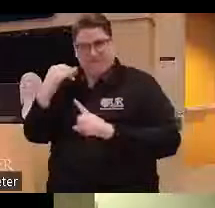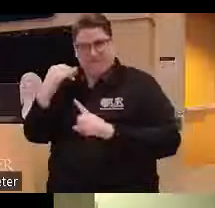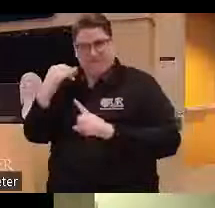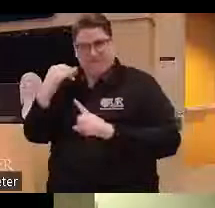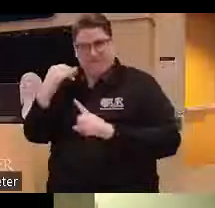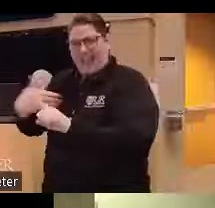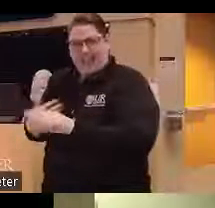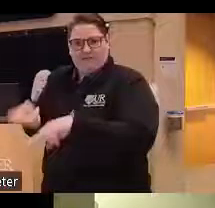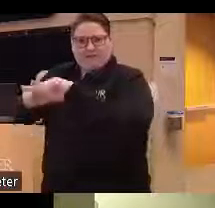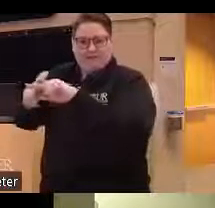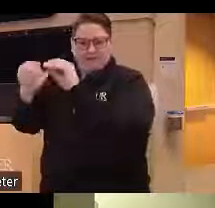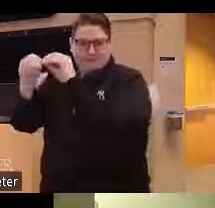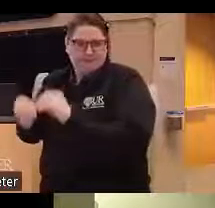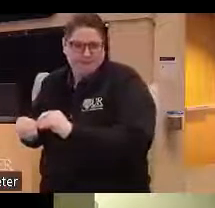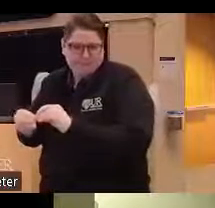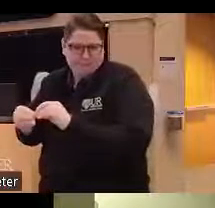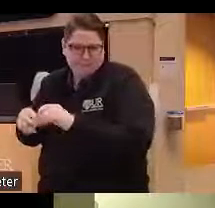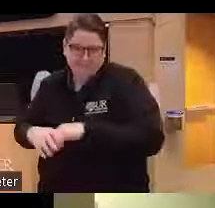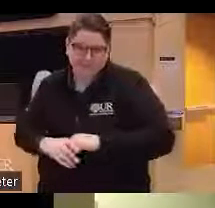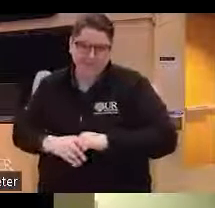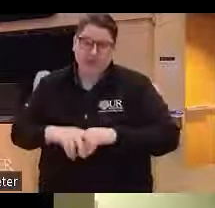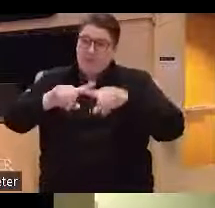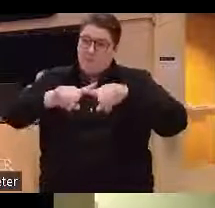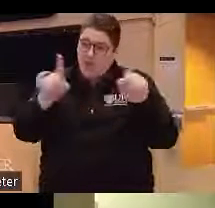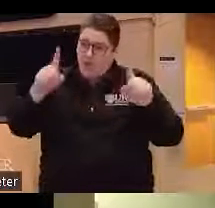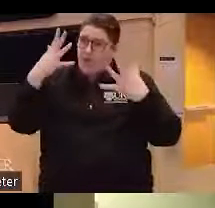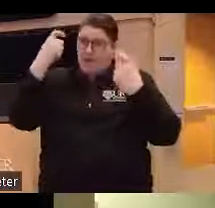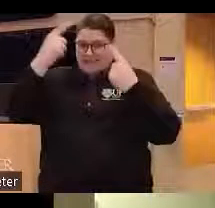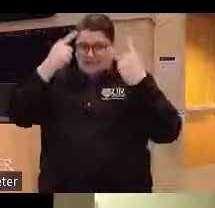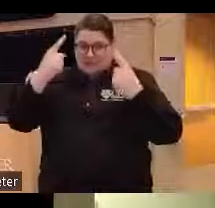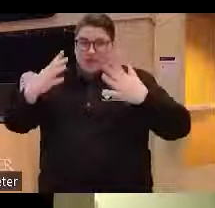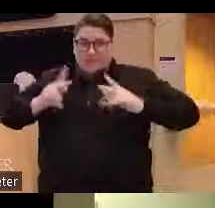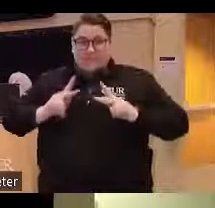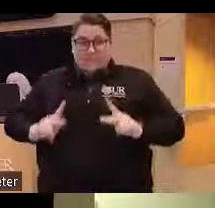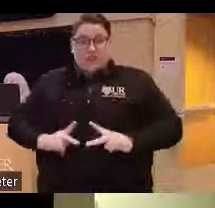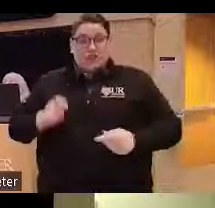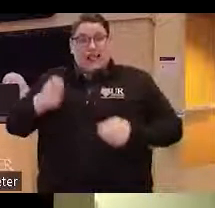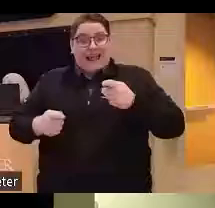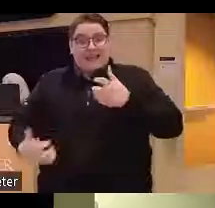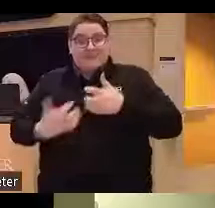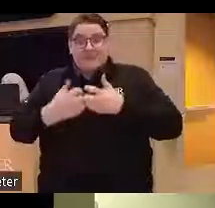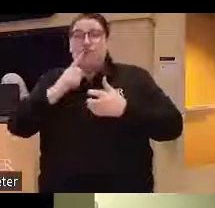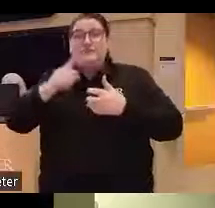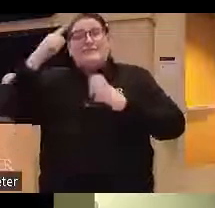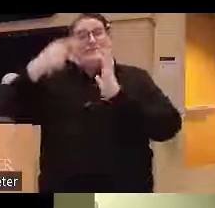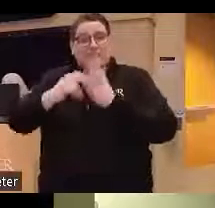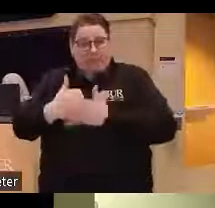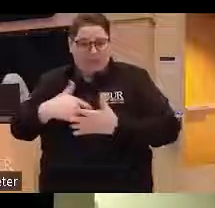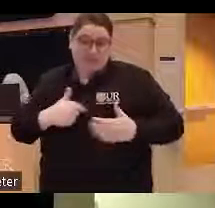the physiological adaptations um Were Meant to help us survive I mean another piece here